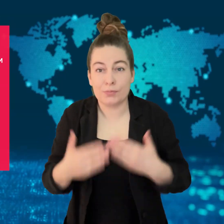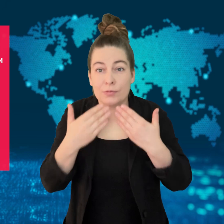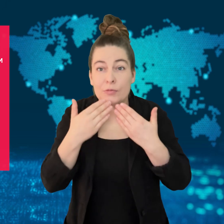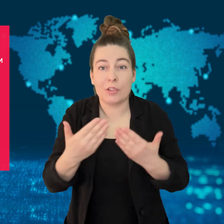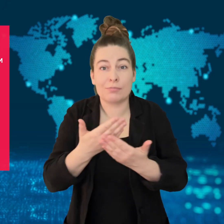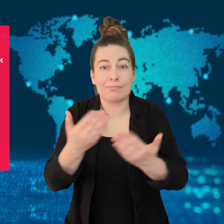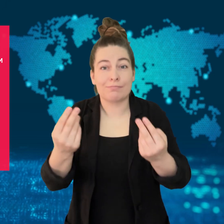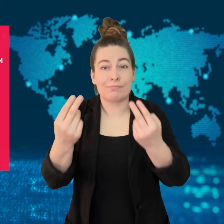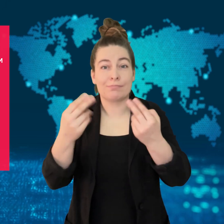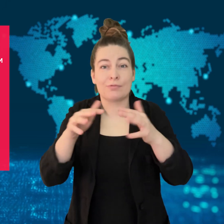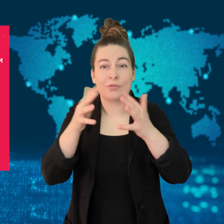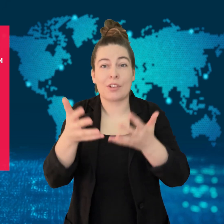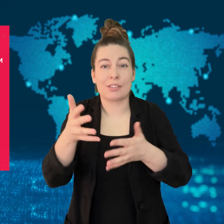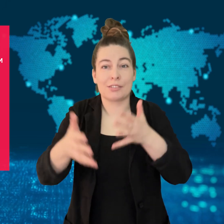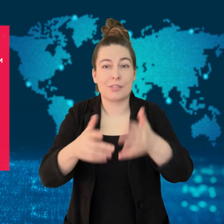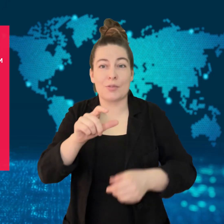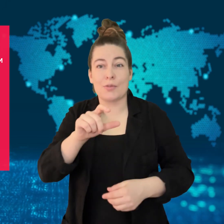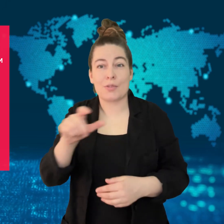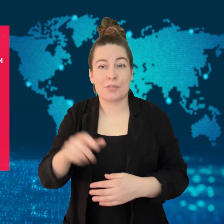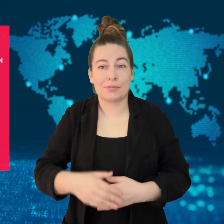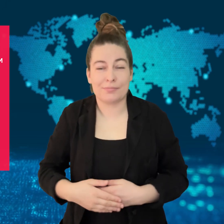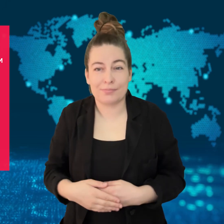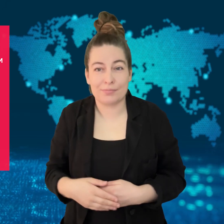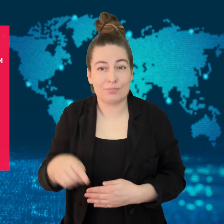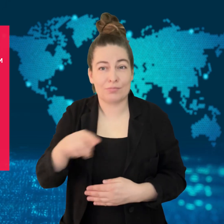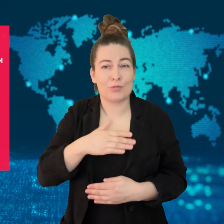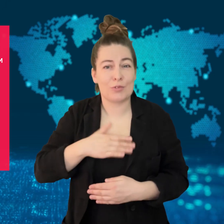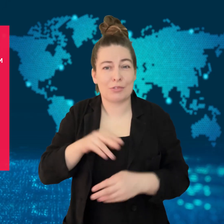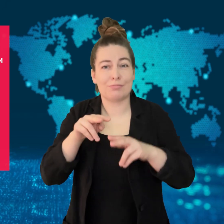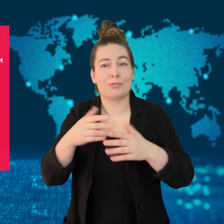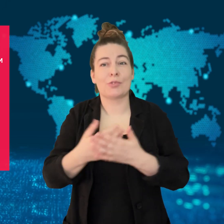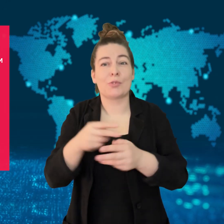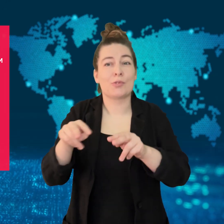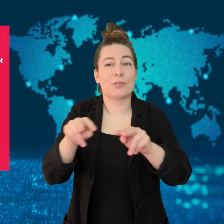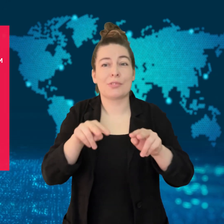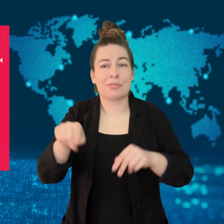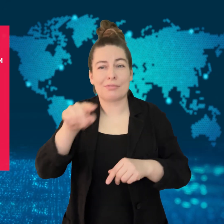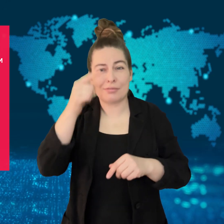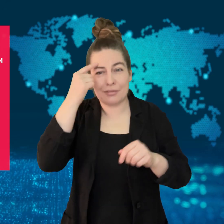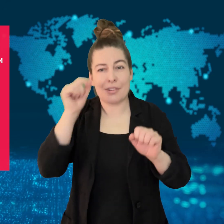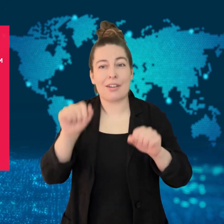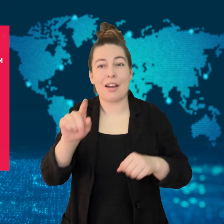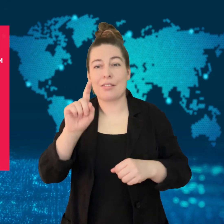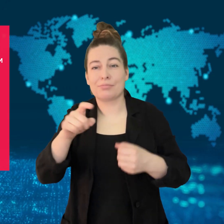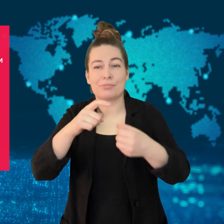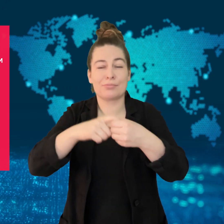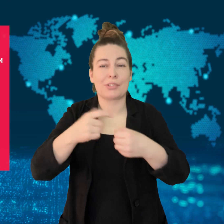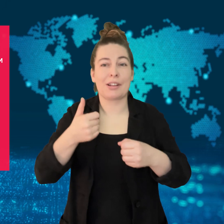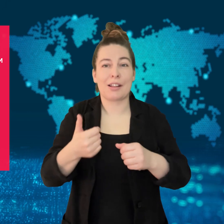Thank you for watching WorldSign Week. Don't forget to subscribe, like, and follow H3 World TV to